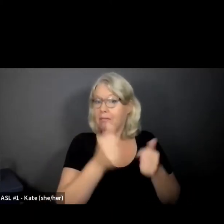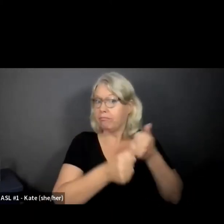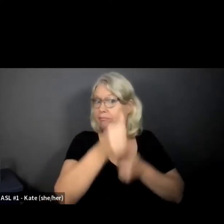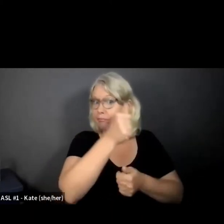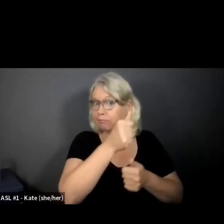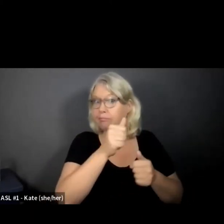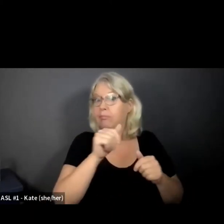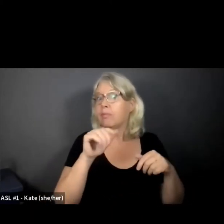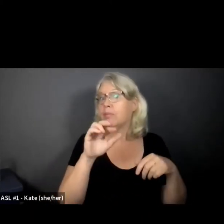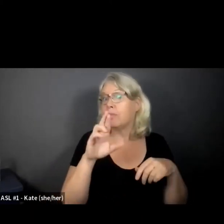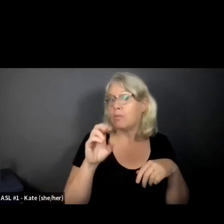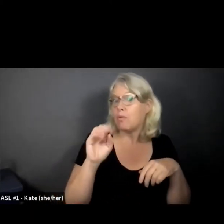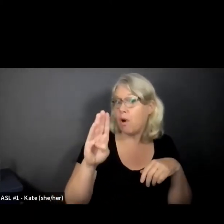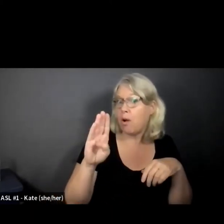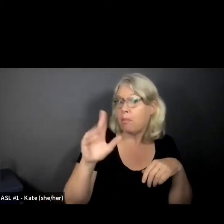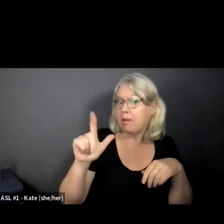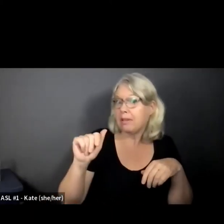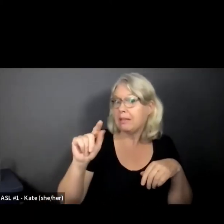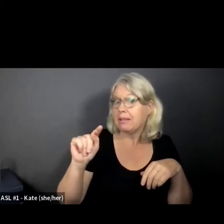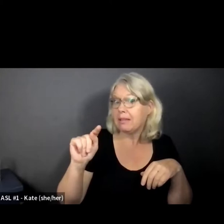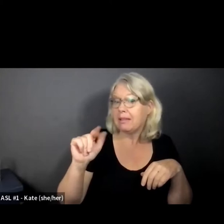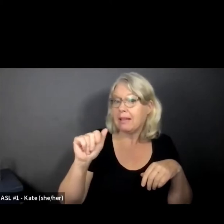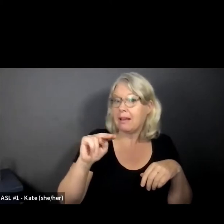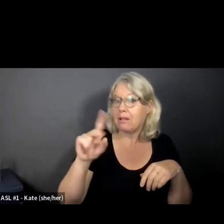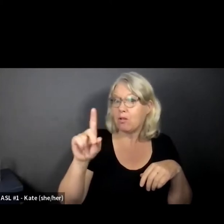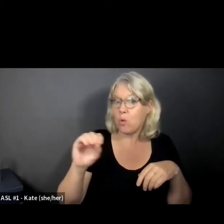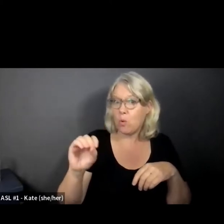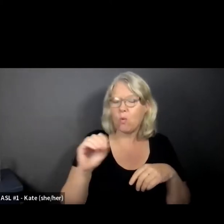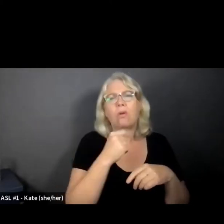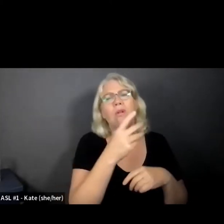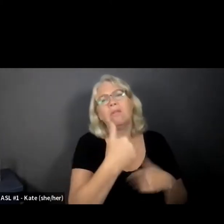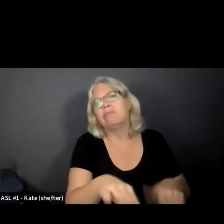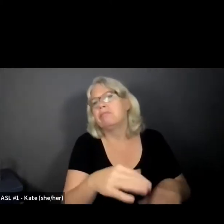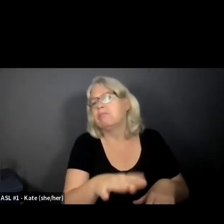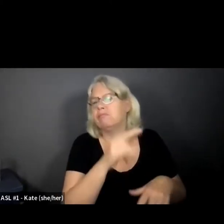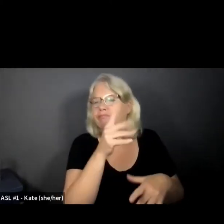PARTNERSHIP HE AND I HAVE HAD.